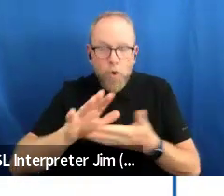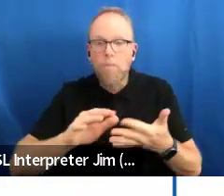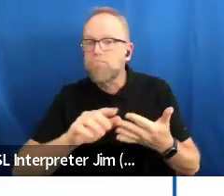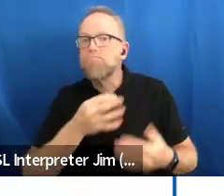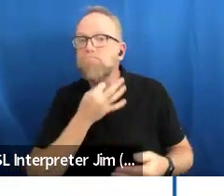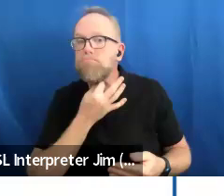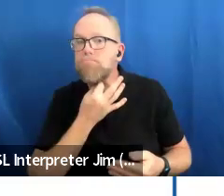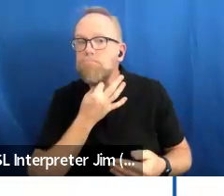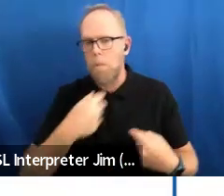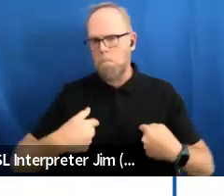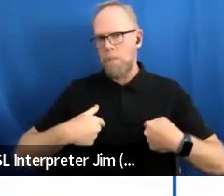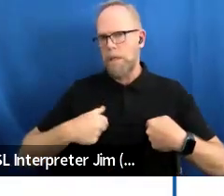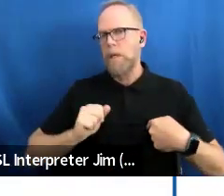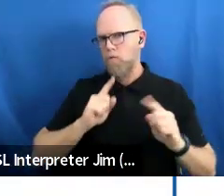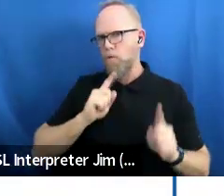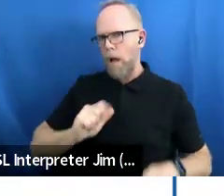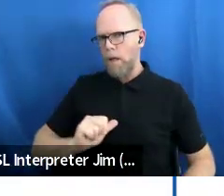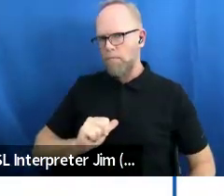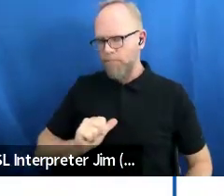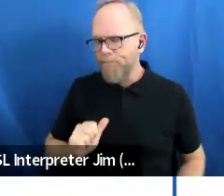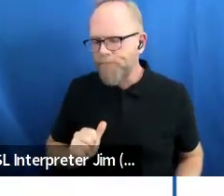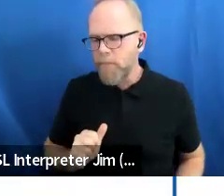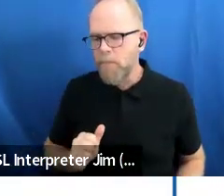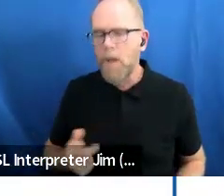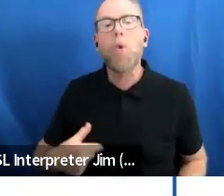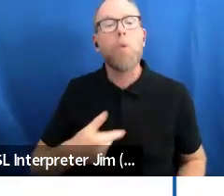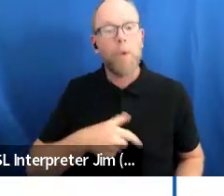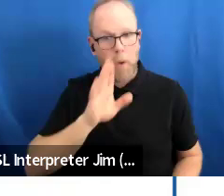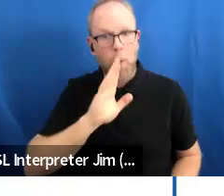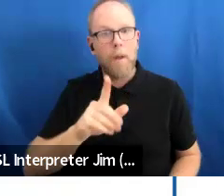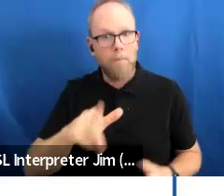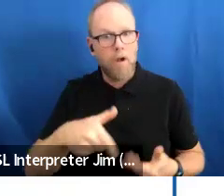I can answer this one myself. We will make the slides available to all